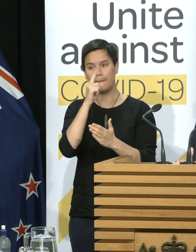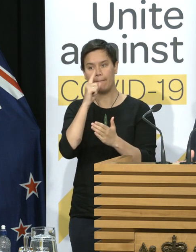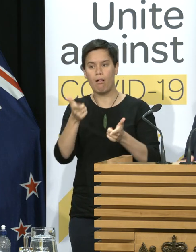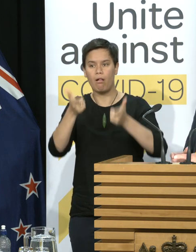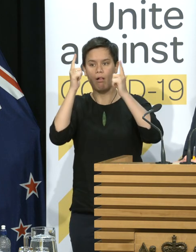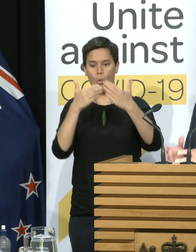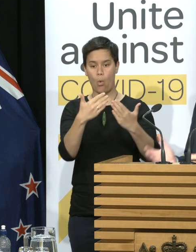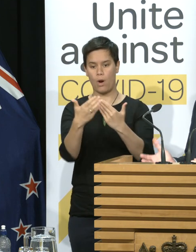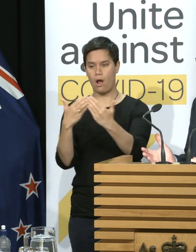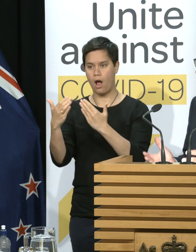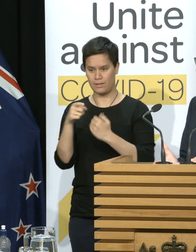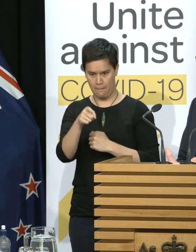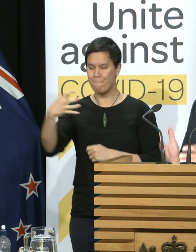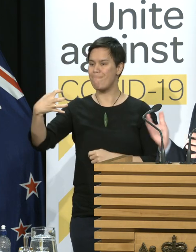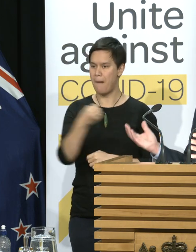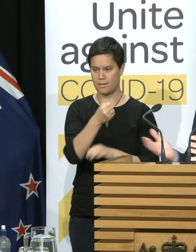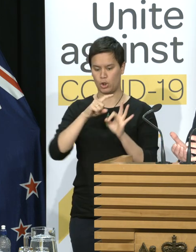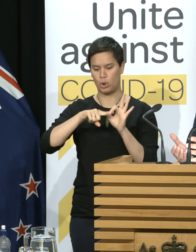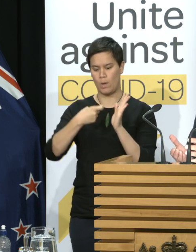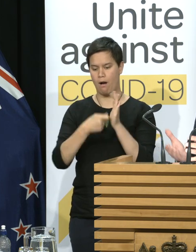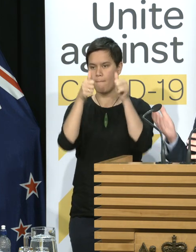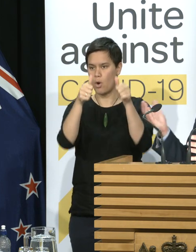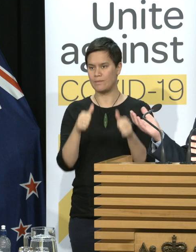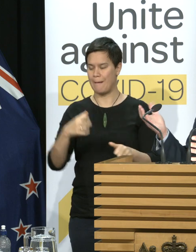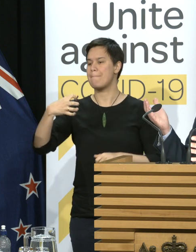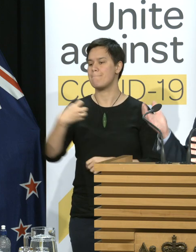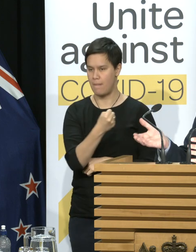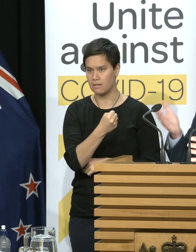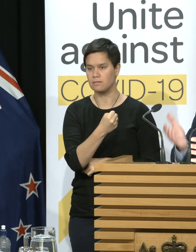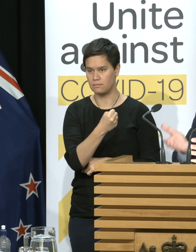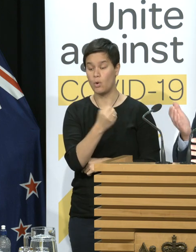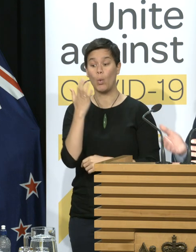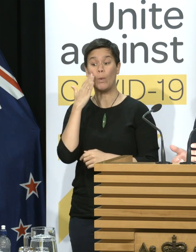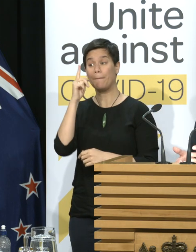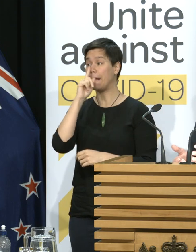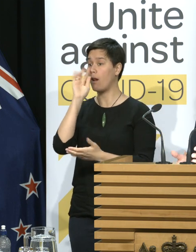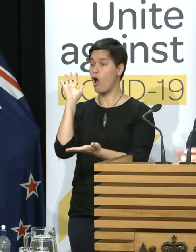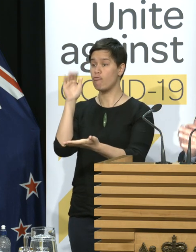is that people attending, entering events go past the security place, where they have to present their ticket.